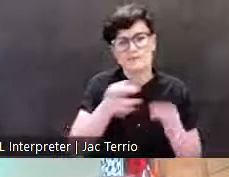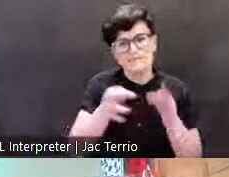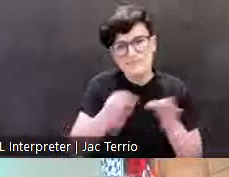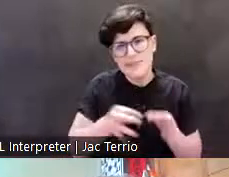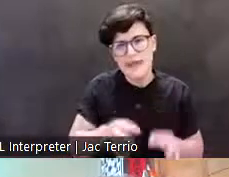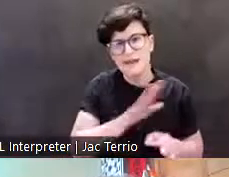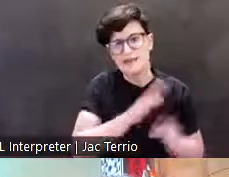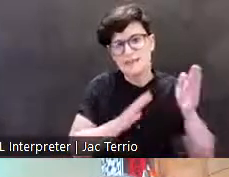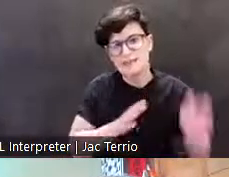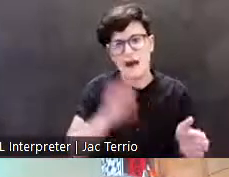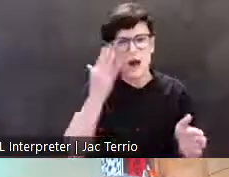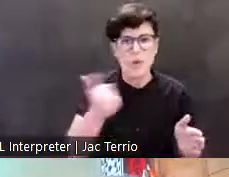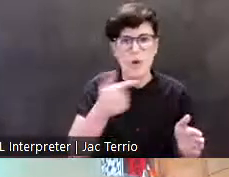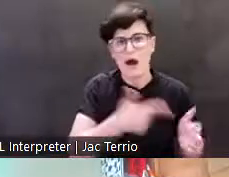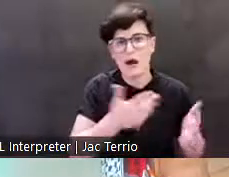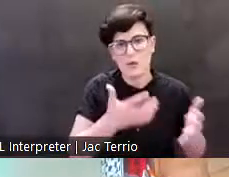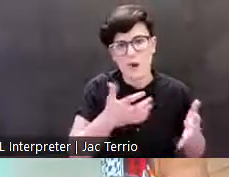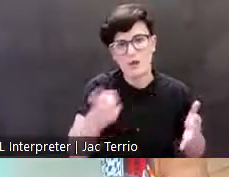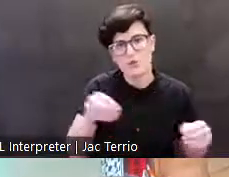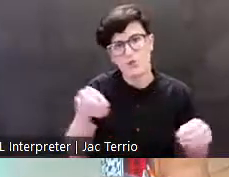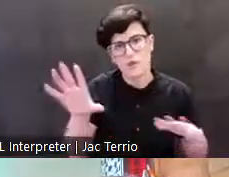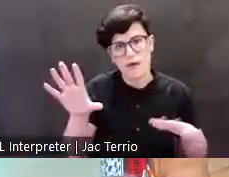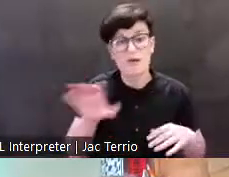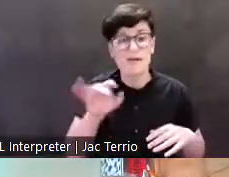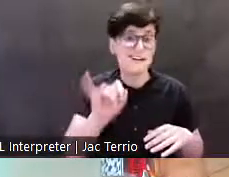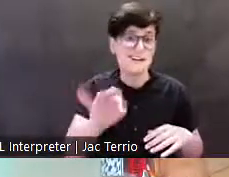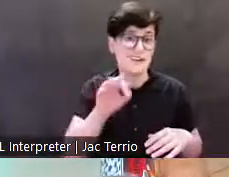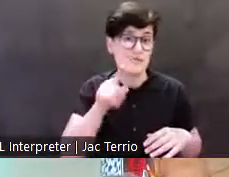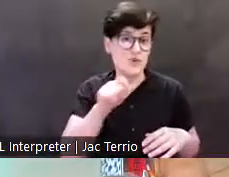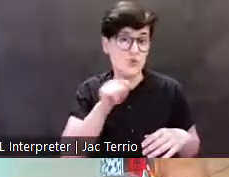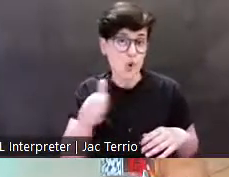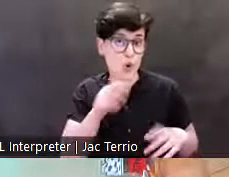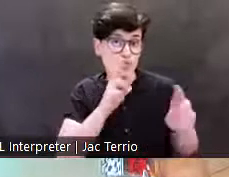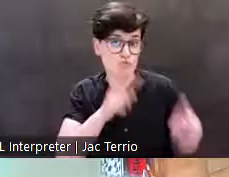If you don't respond to the papers, you might get that motion for default.